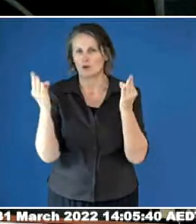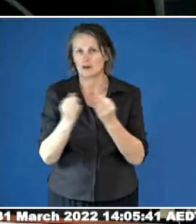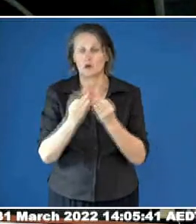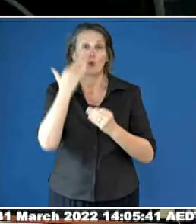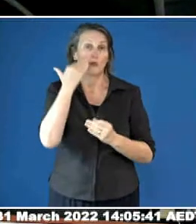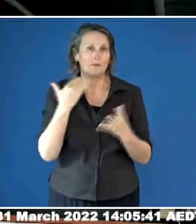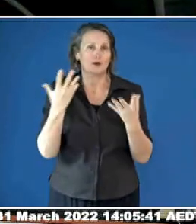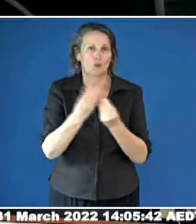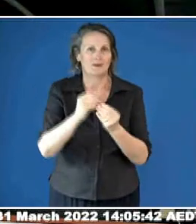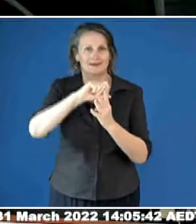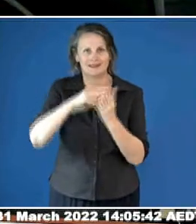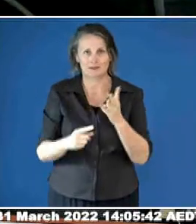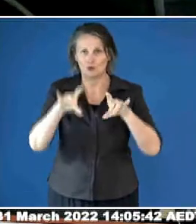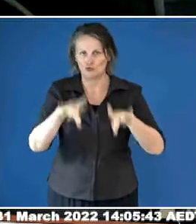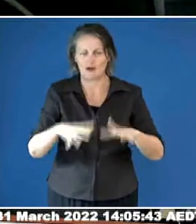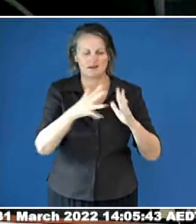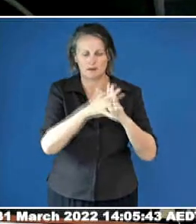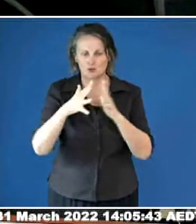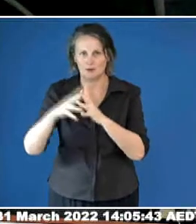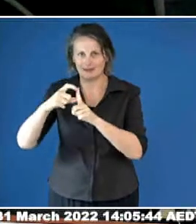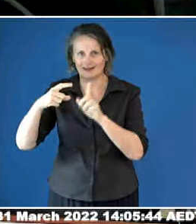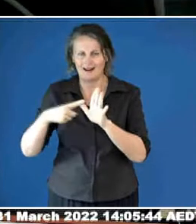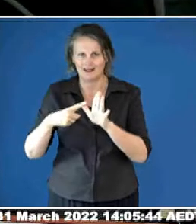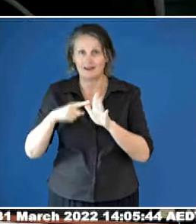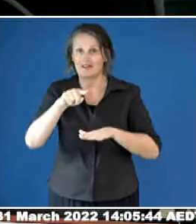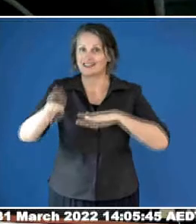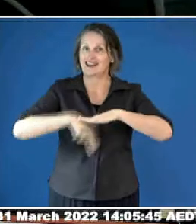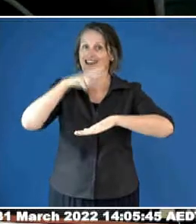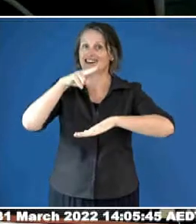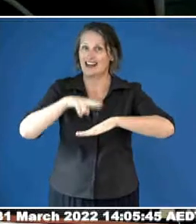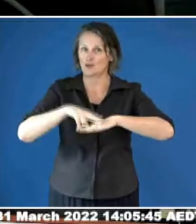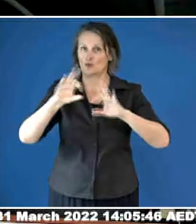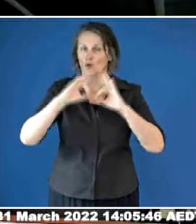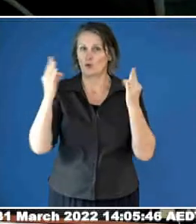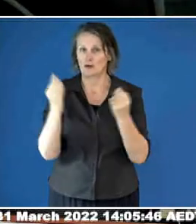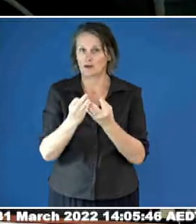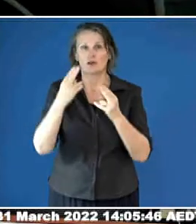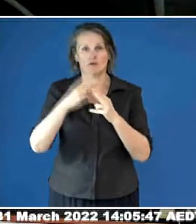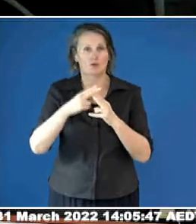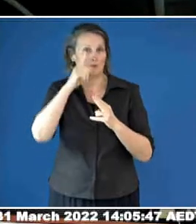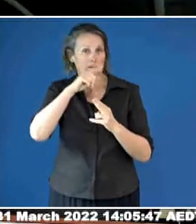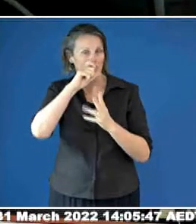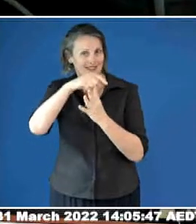with you - is a national Disabled Person's Organisation, a DPO, and a National Women's